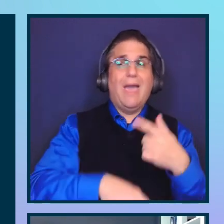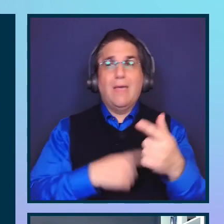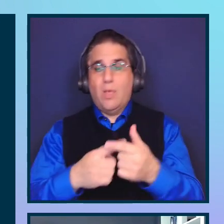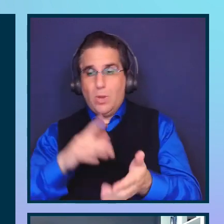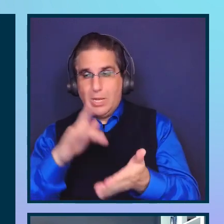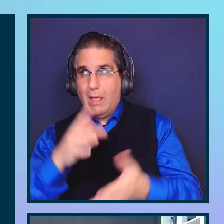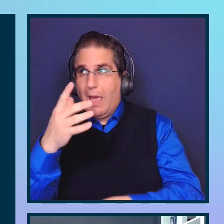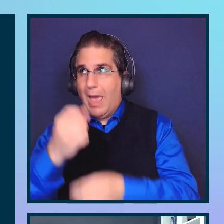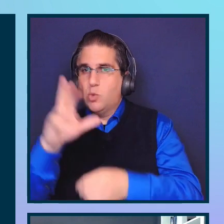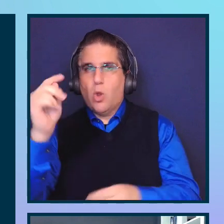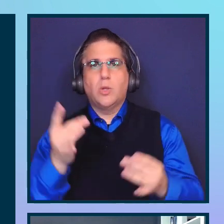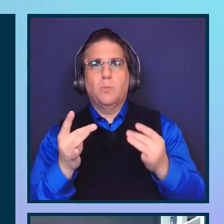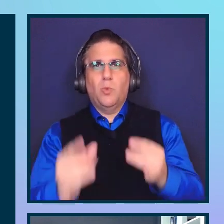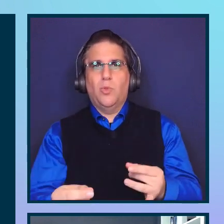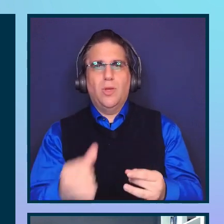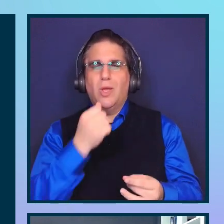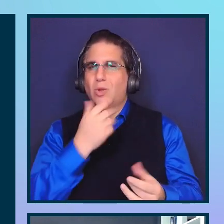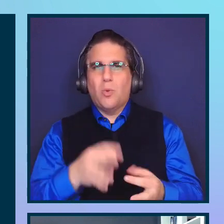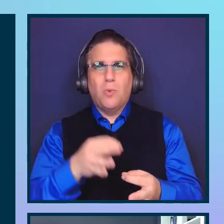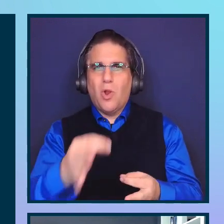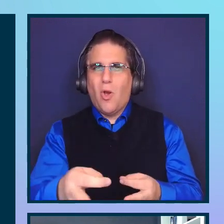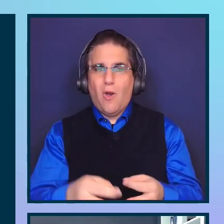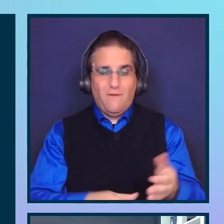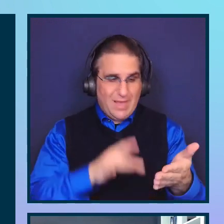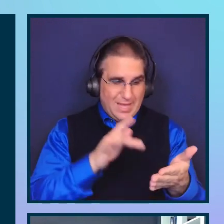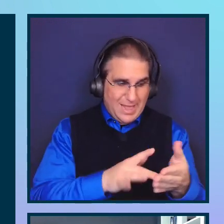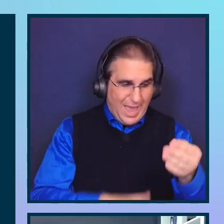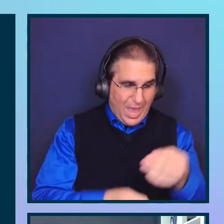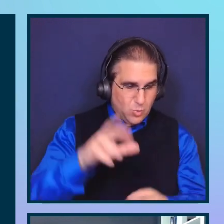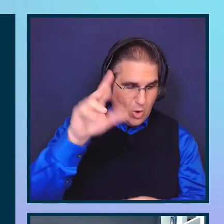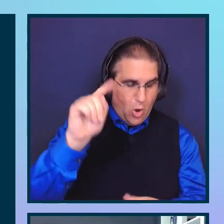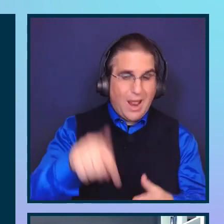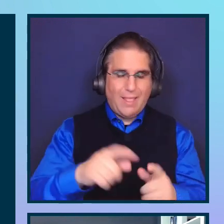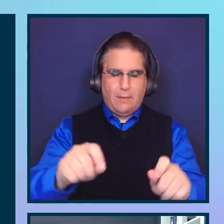add to cart, 'cause again, the experiences I wanna add to my cart and now you're showing me a blocker which is like,